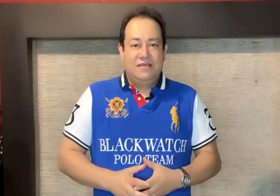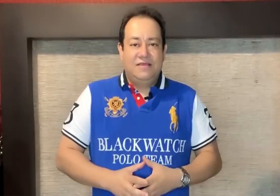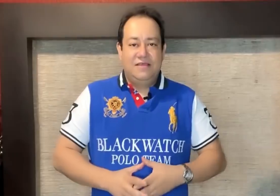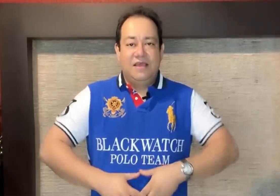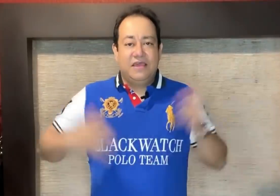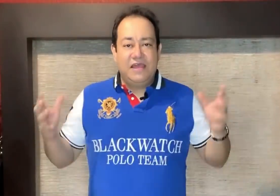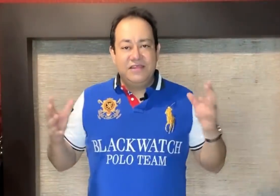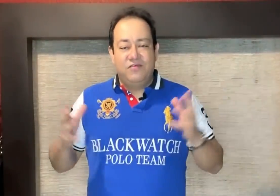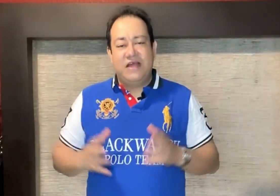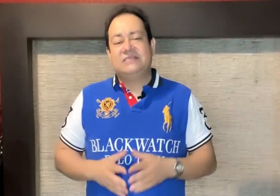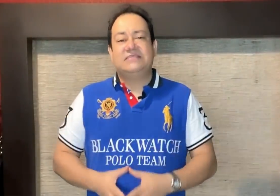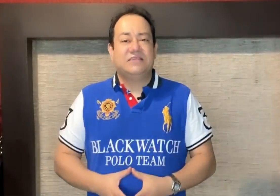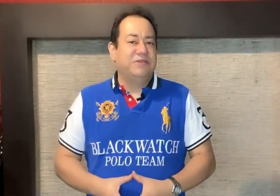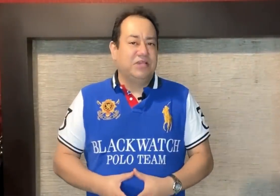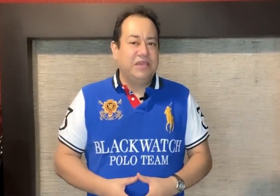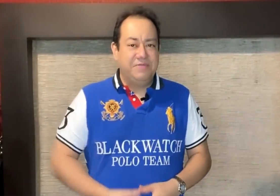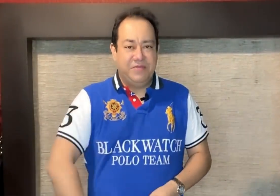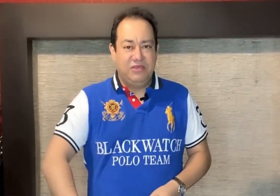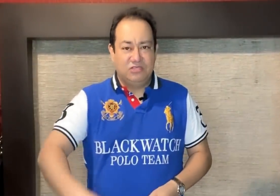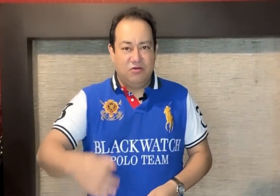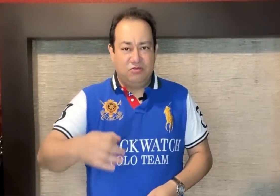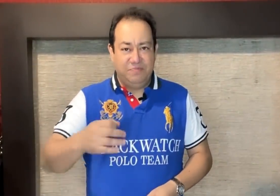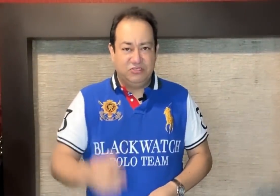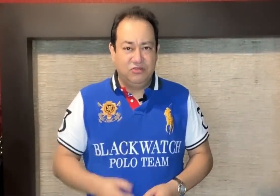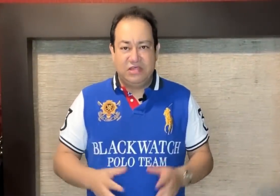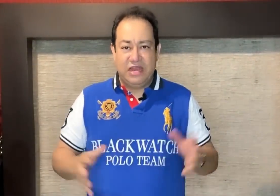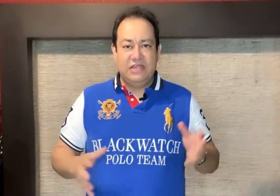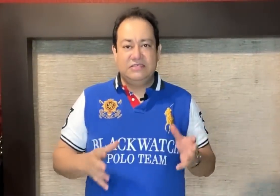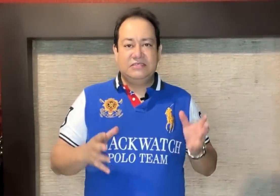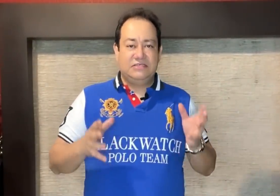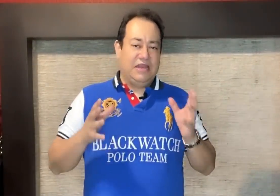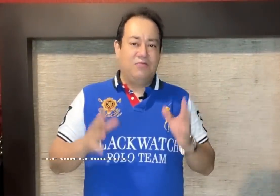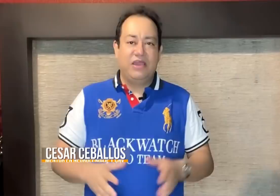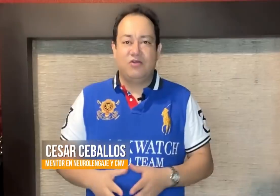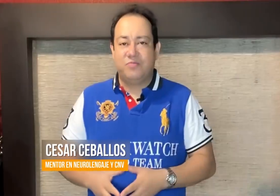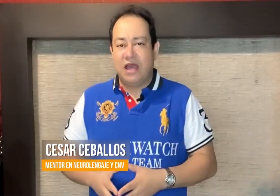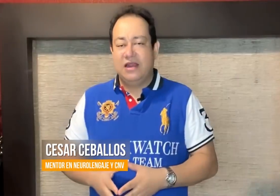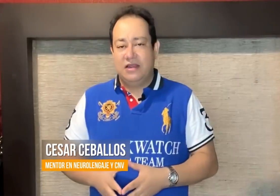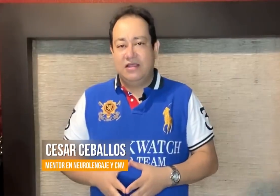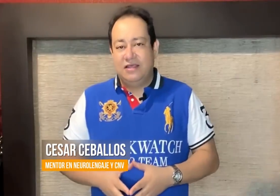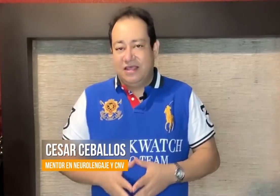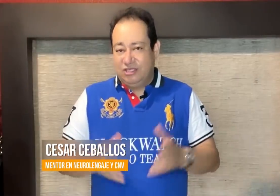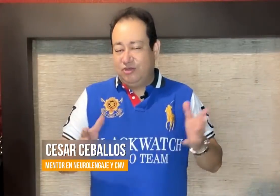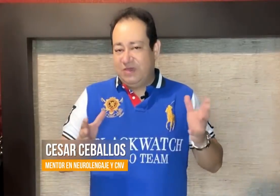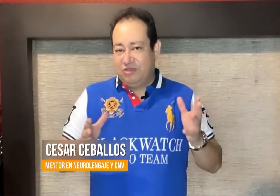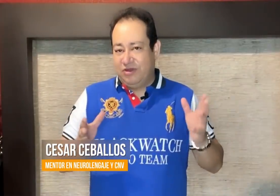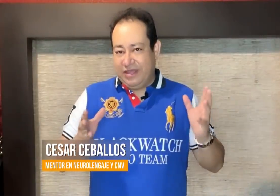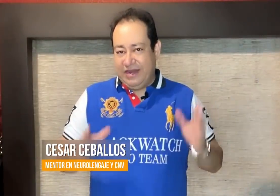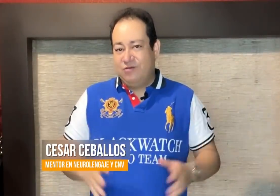how about neuro fans are current here welcome to another episode of analysis body language